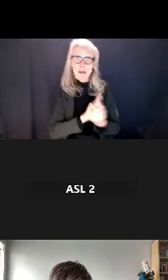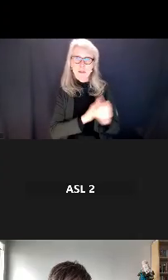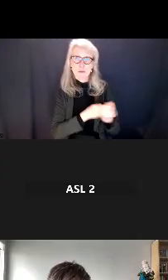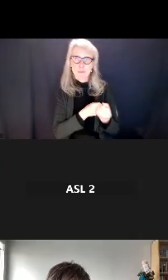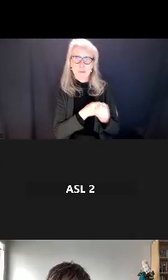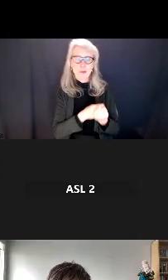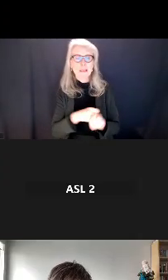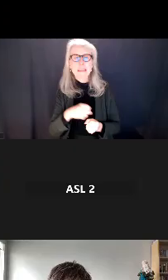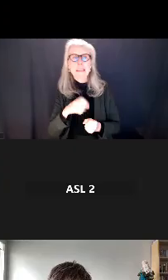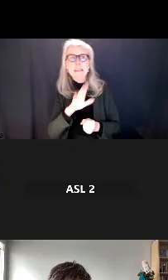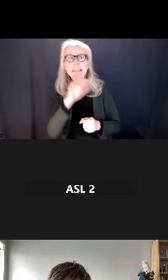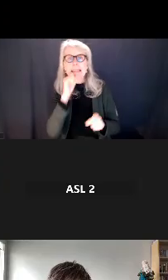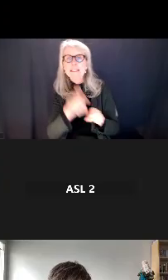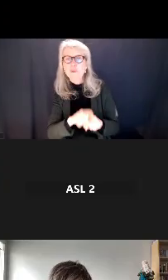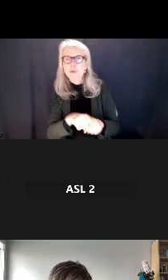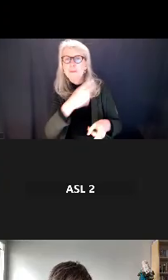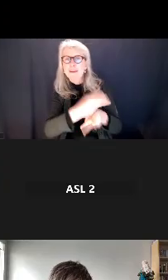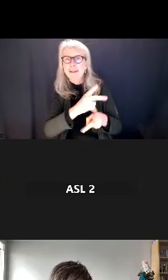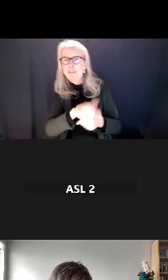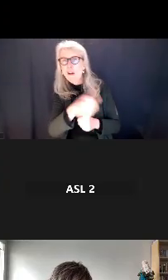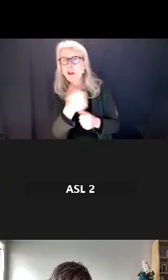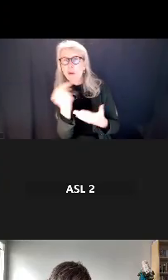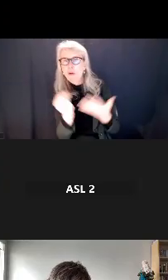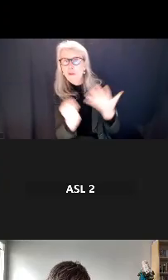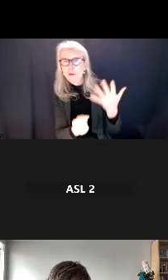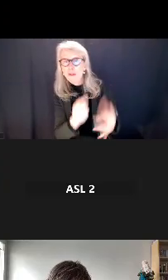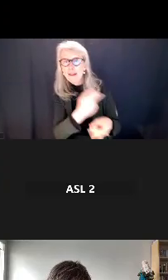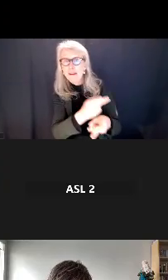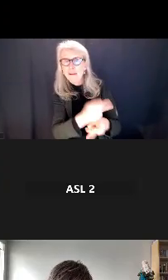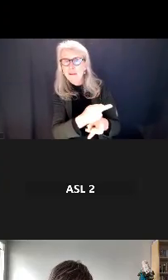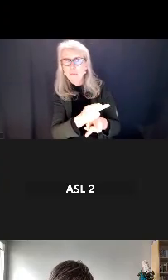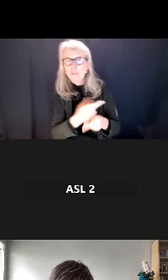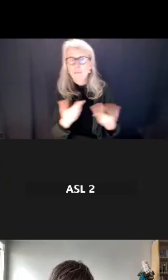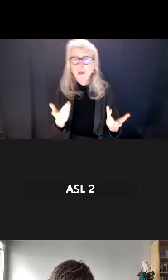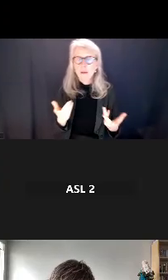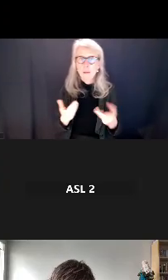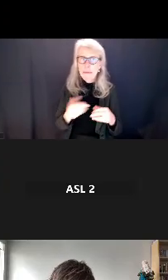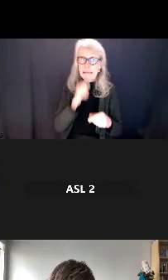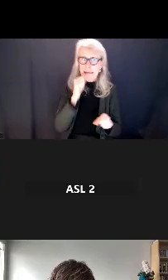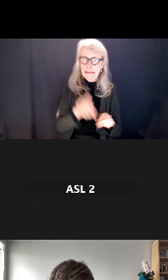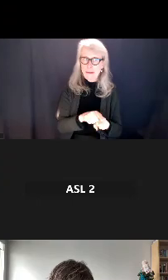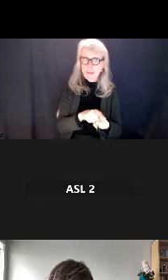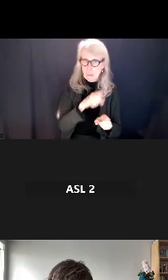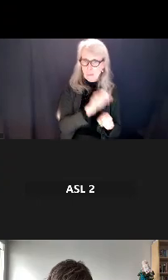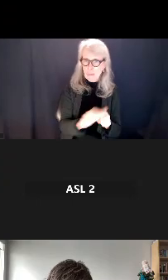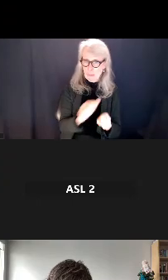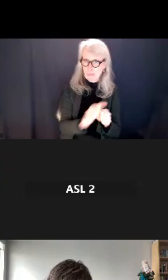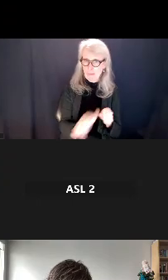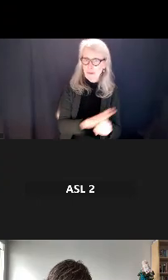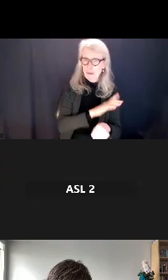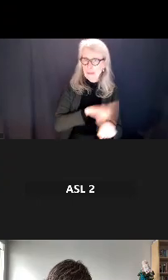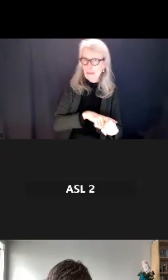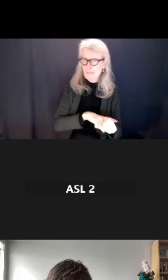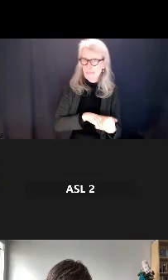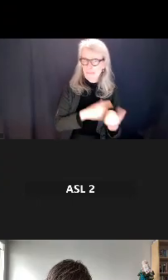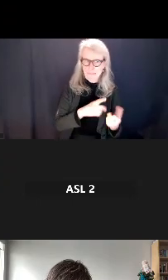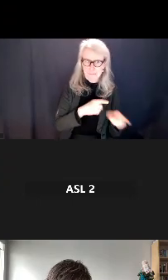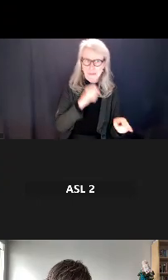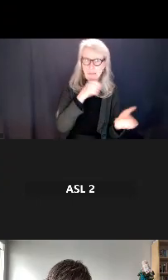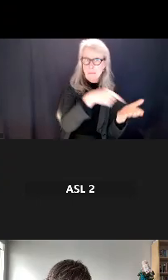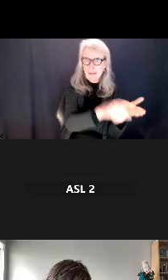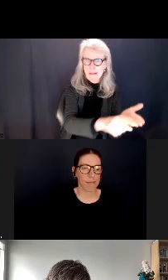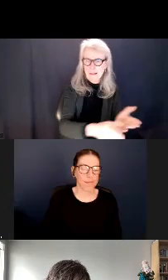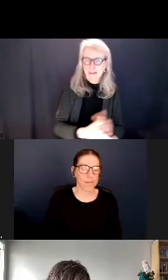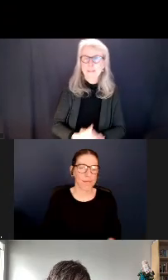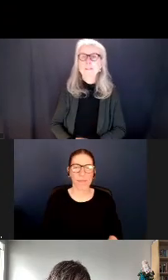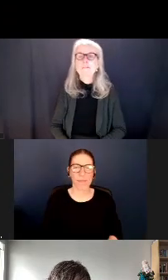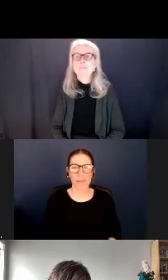manages the rest of his care. And that was a real struggle because her his sister works full-time.